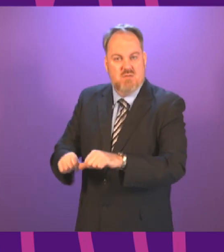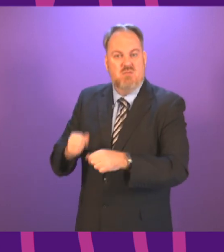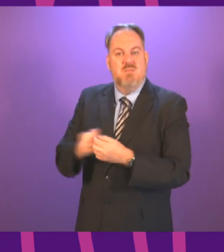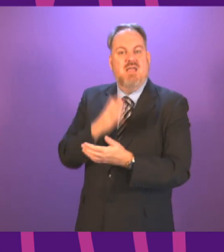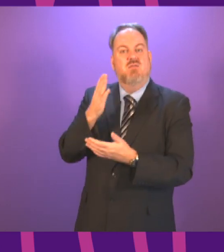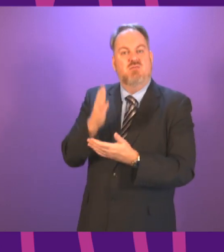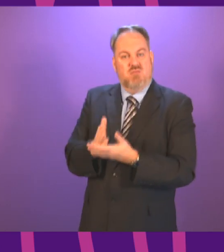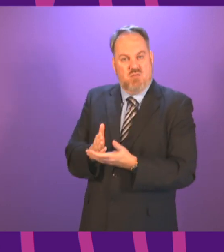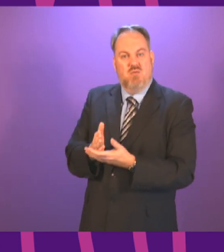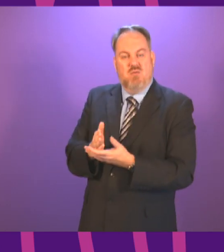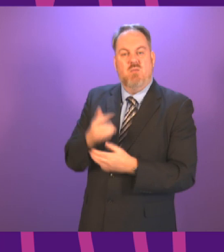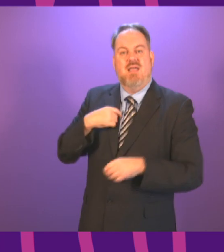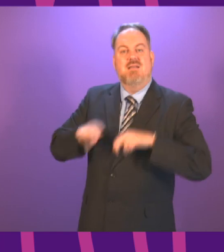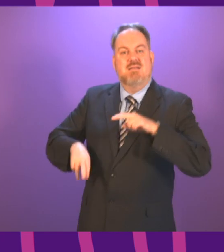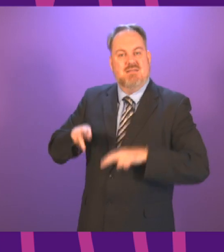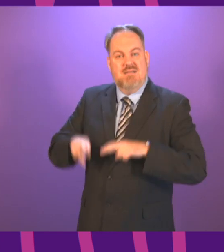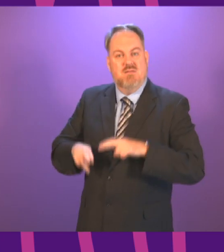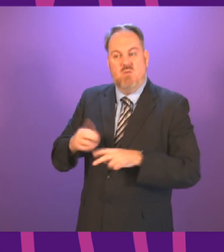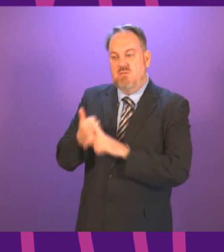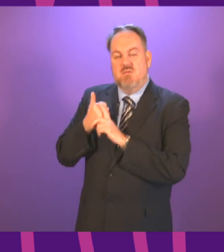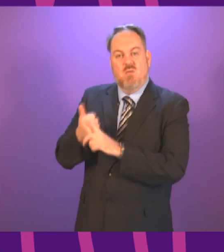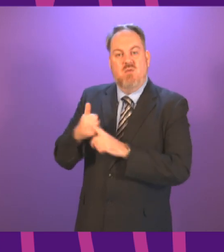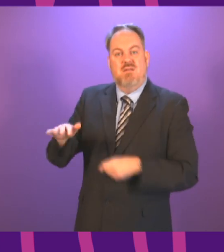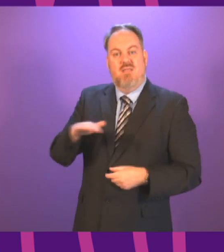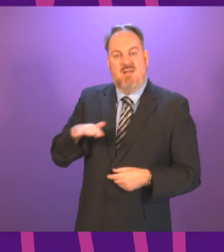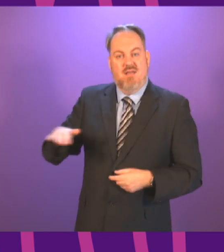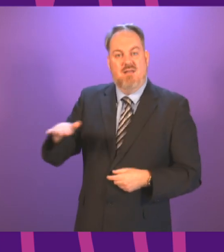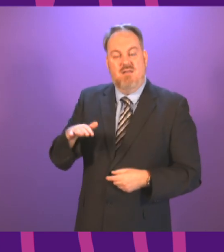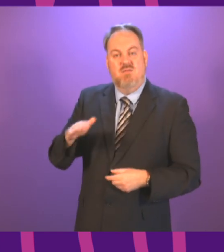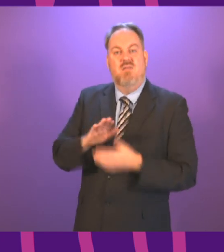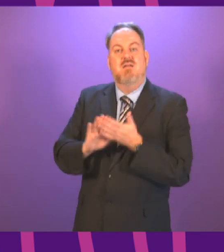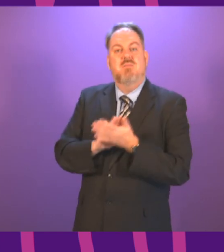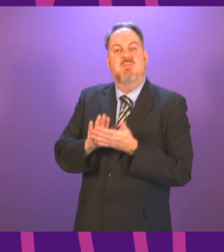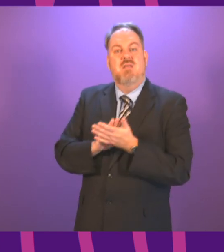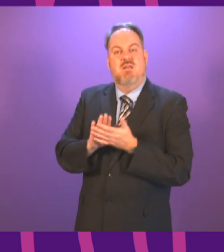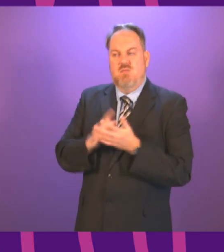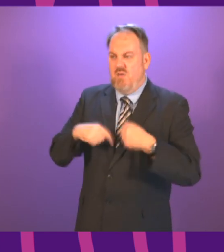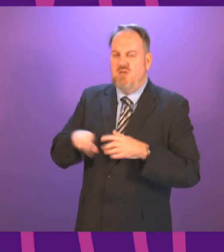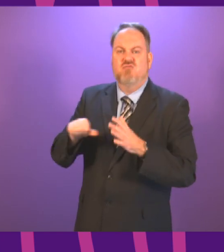system developing and to assess what Government support NHS dentists might need? Many of them